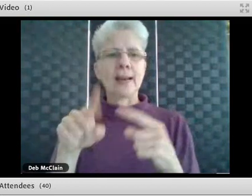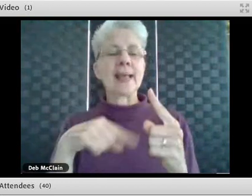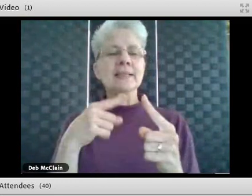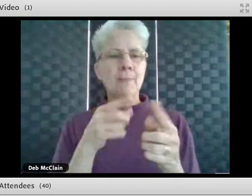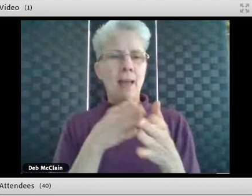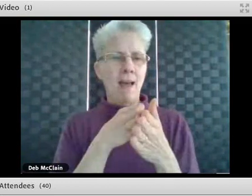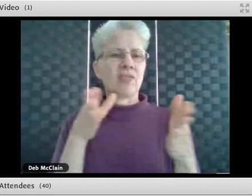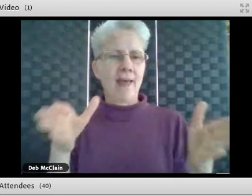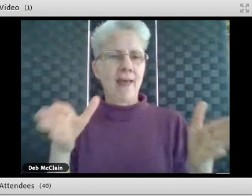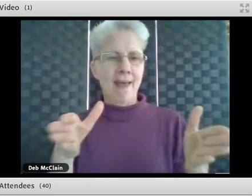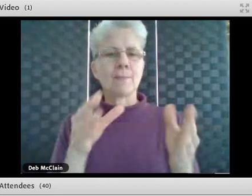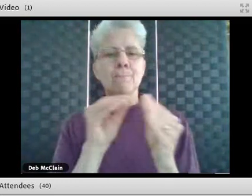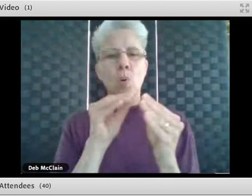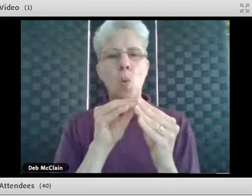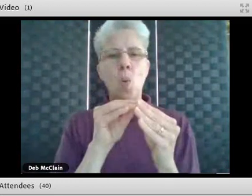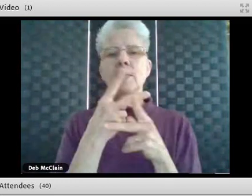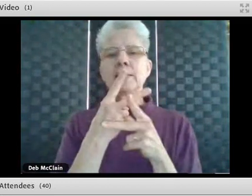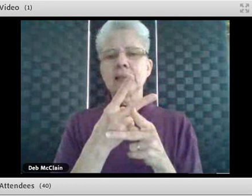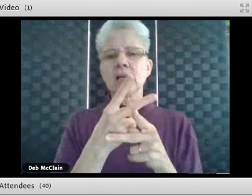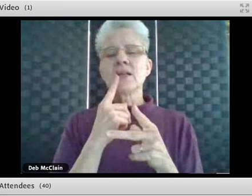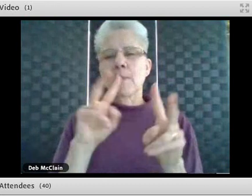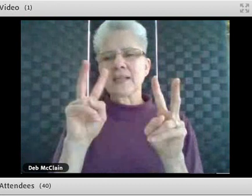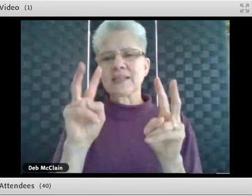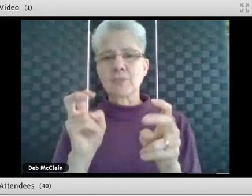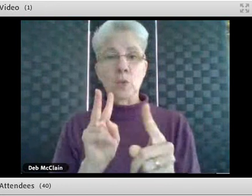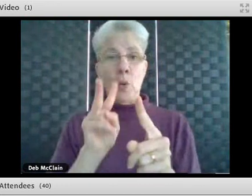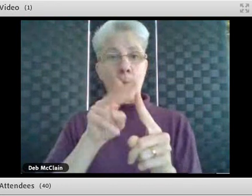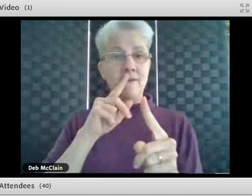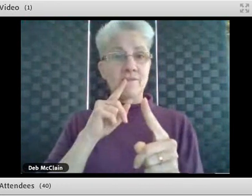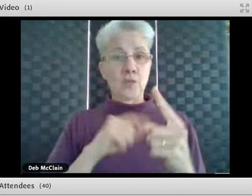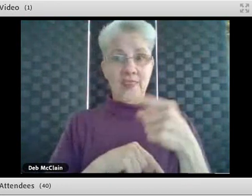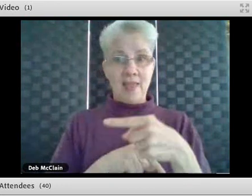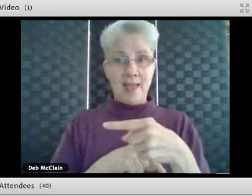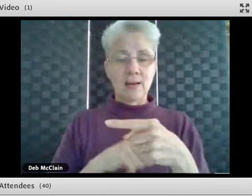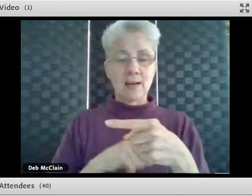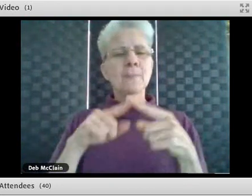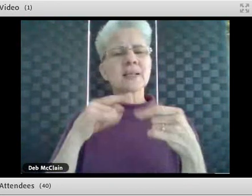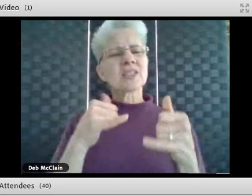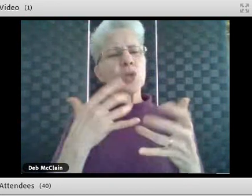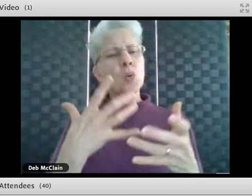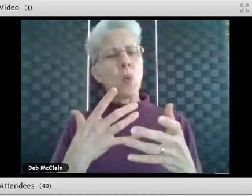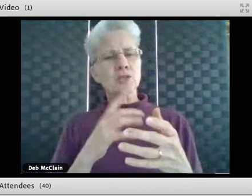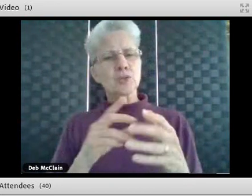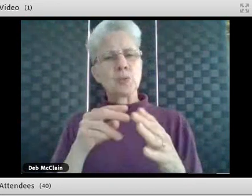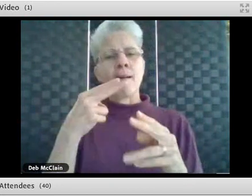so that should be the subject headings that are applied to this work. But, still, you want to assign as many subject headings